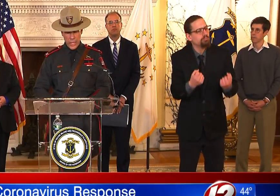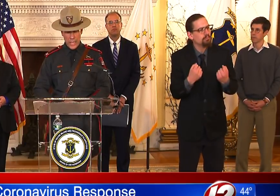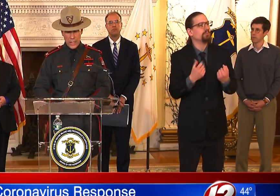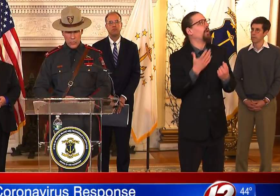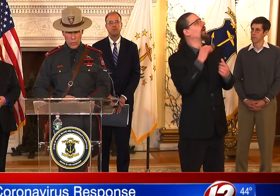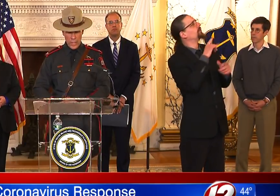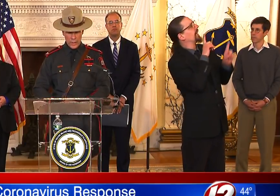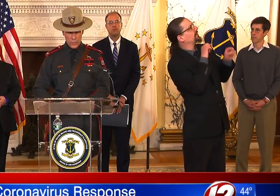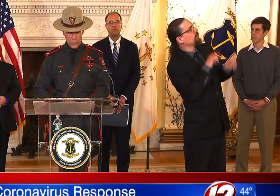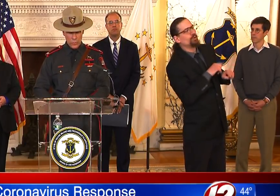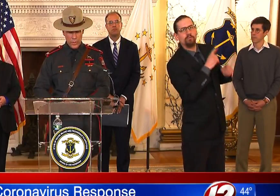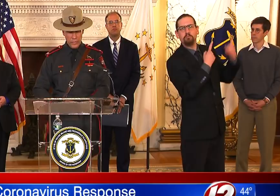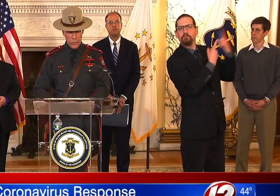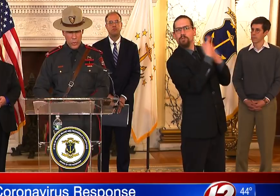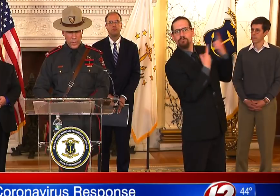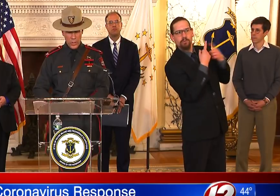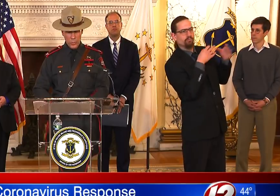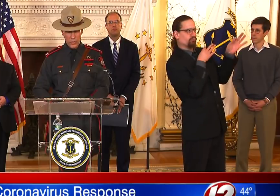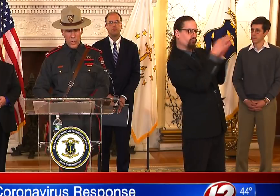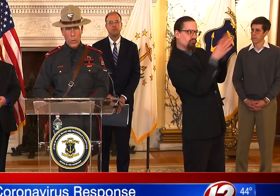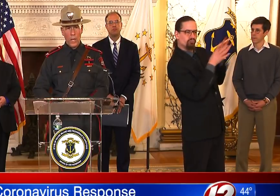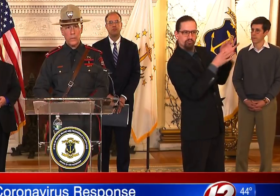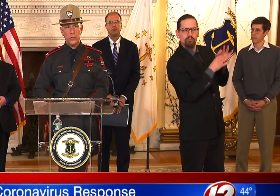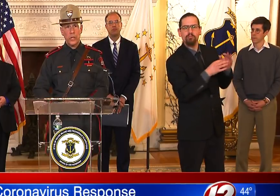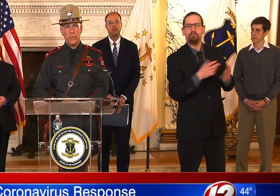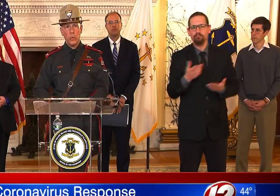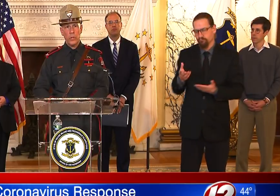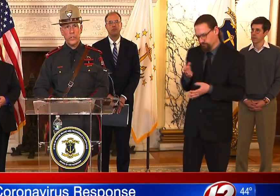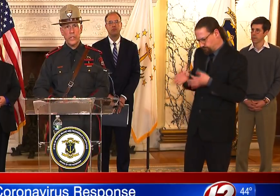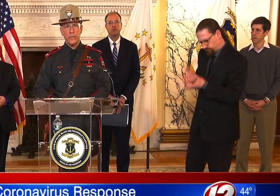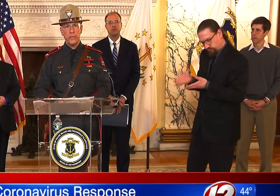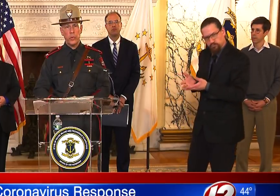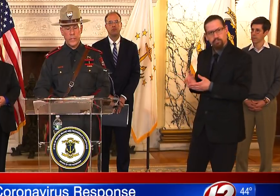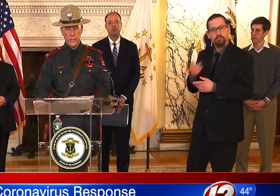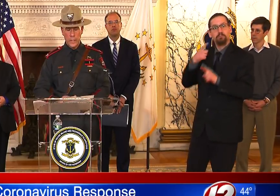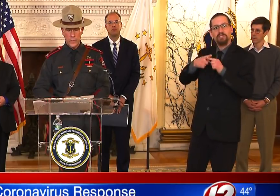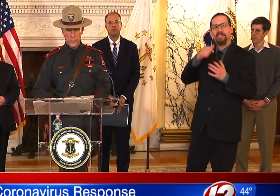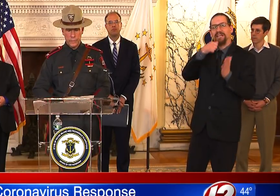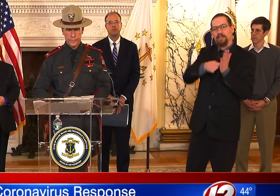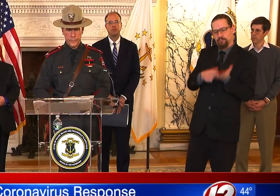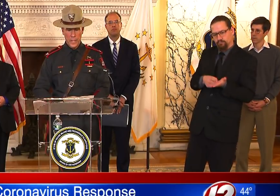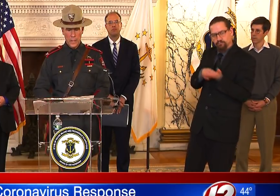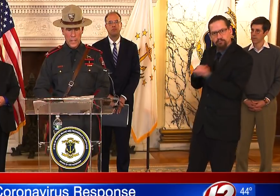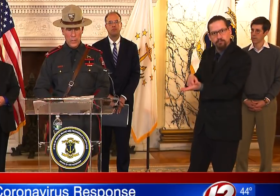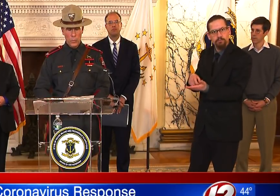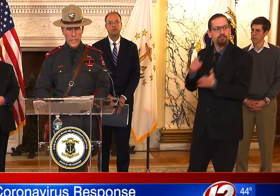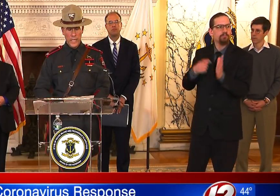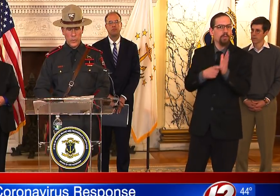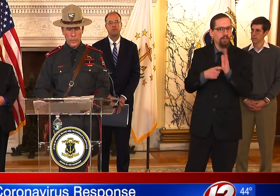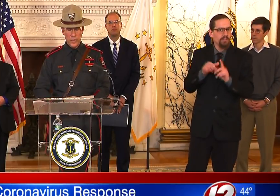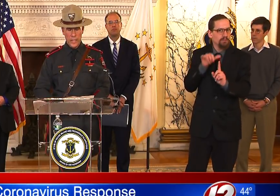IF THEY ARE TRAVELING THROUGH RHODE ISLAND, THEY WILL BE SENT ON THEIR WAY. ANYONE PLANNING TO STAY IN RHODE